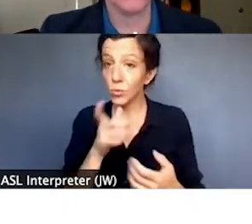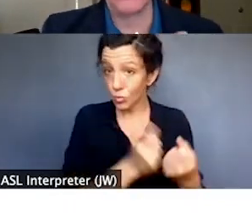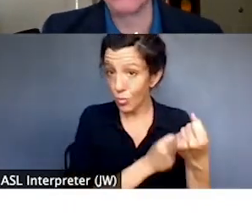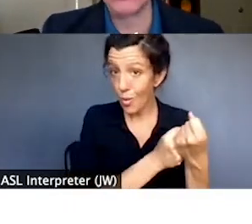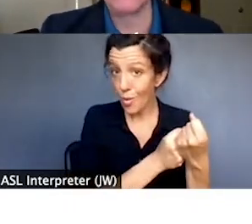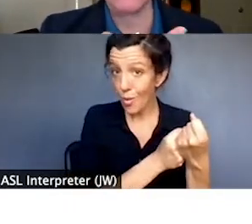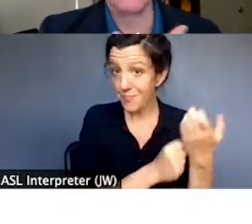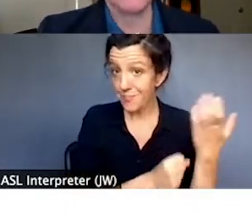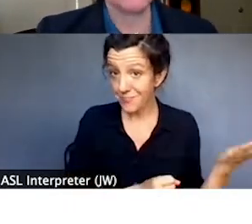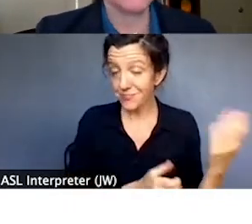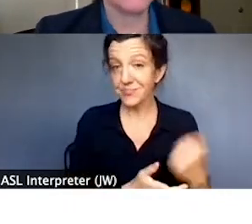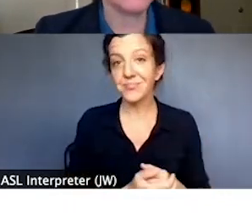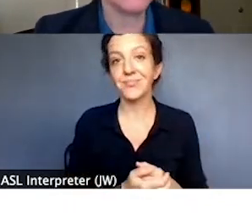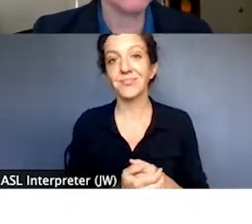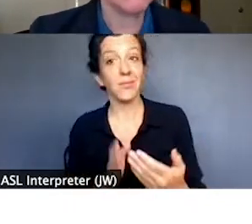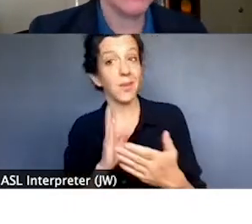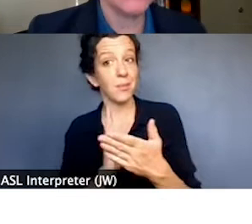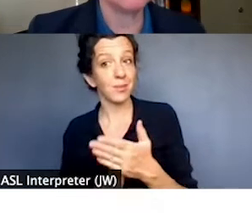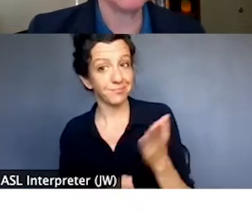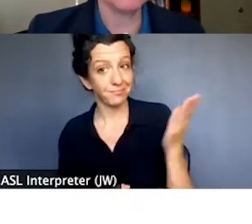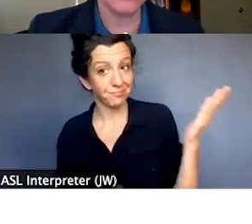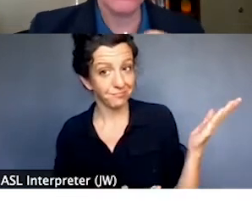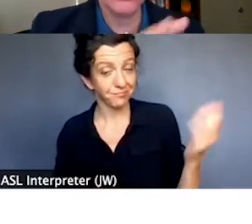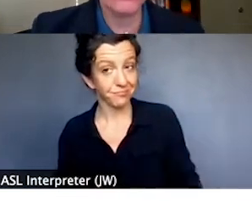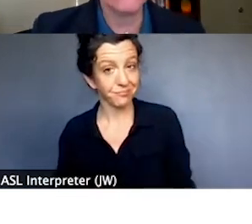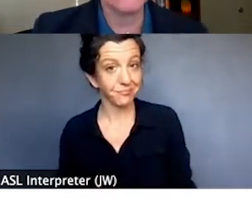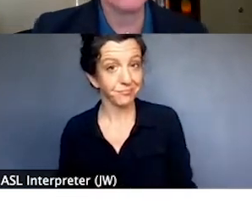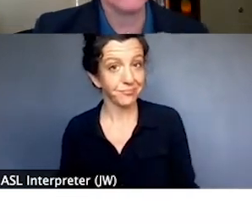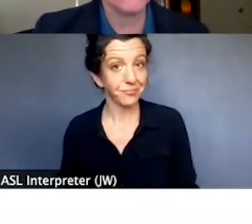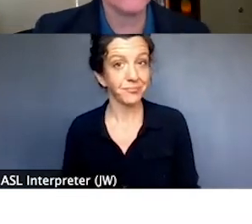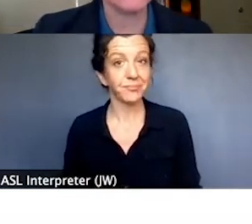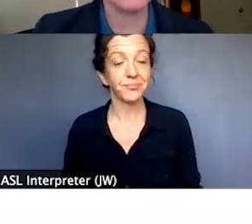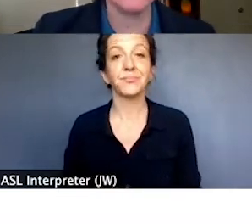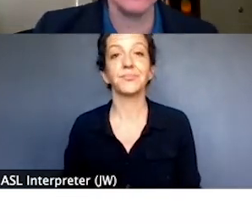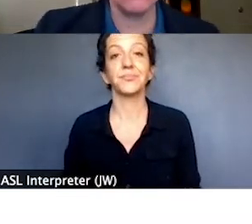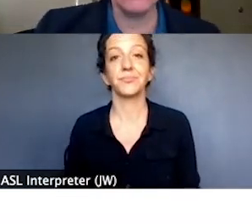Dolores Huerta as an individual is in favor of it. Teachers, nurses, et cetera.